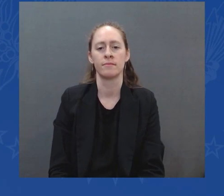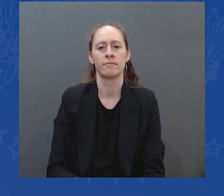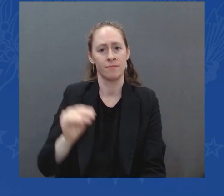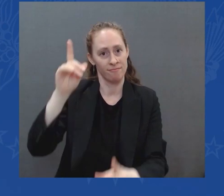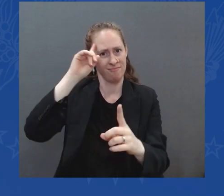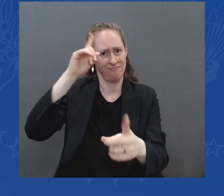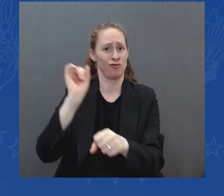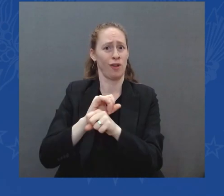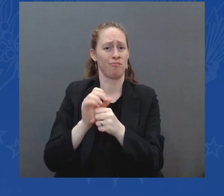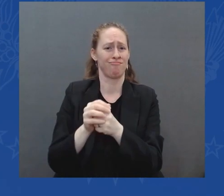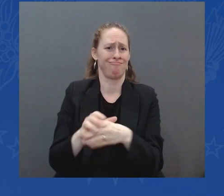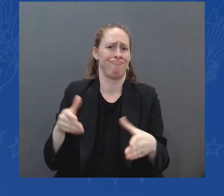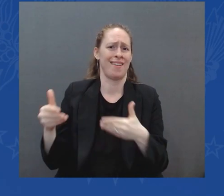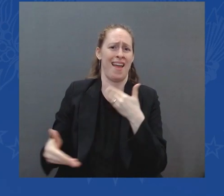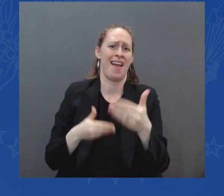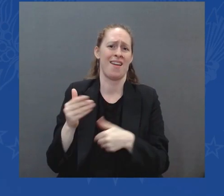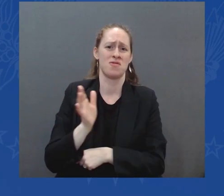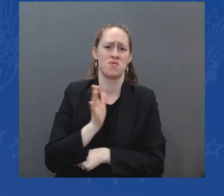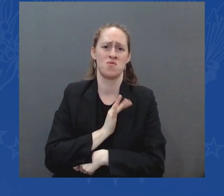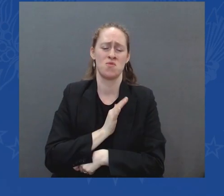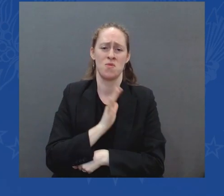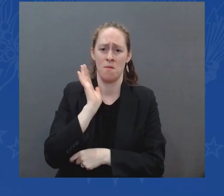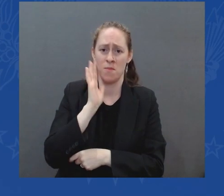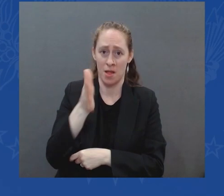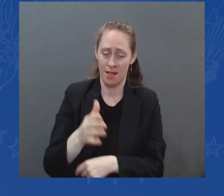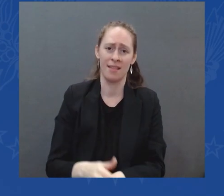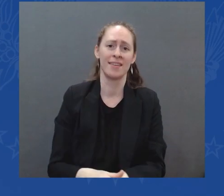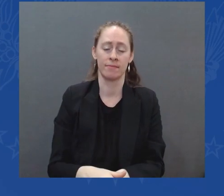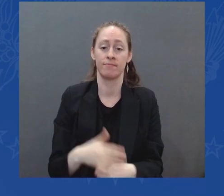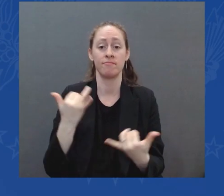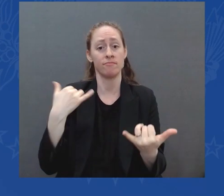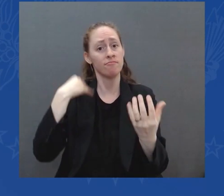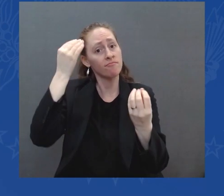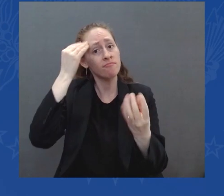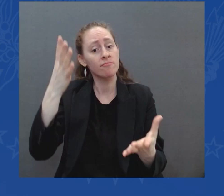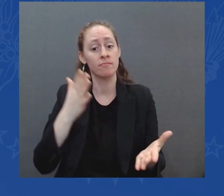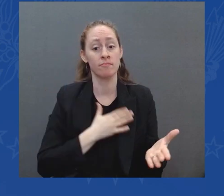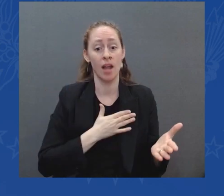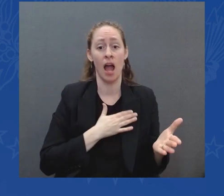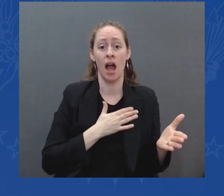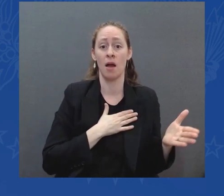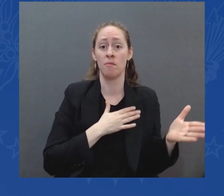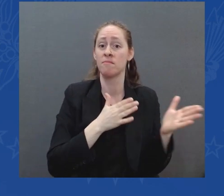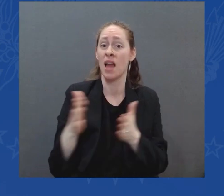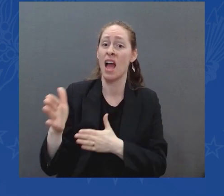will do right away is save your family money. And here's what I mean: Under my plan,